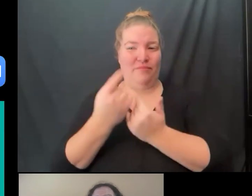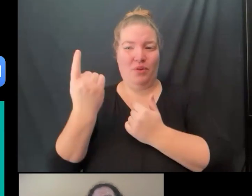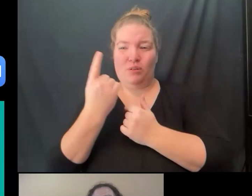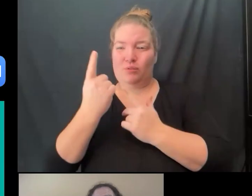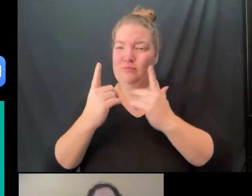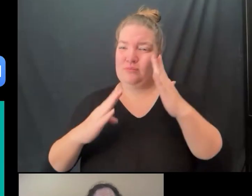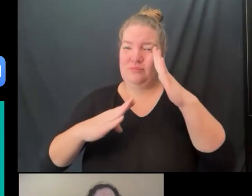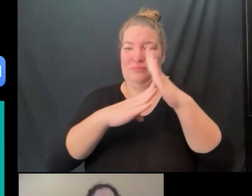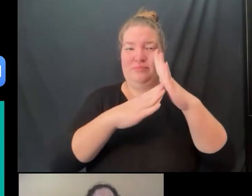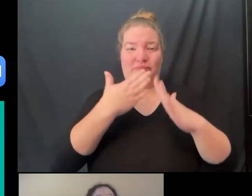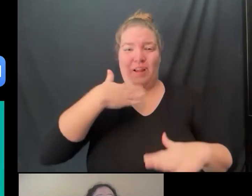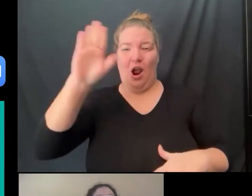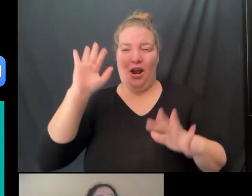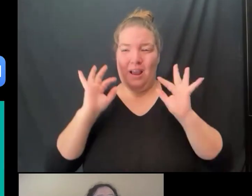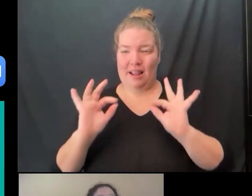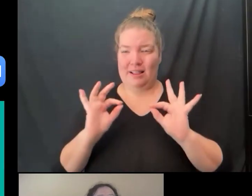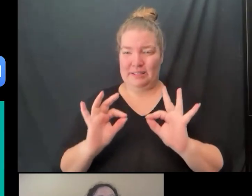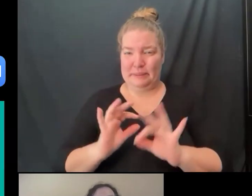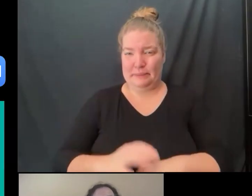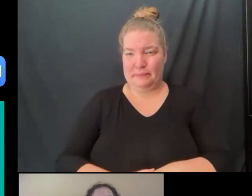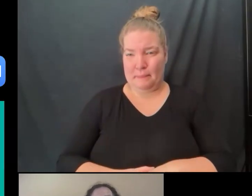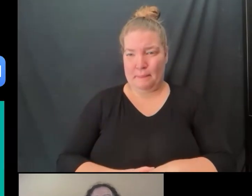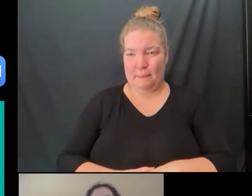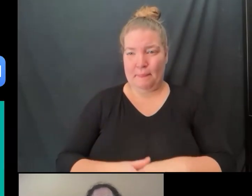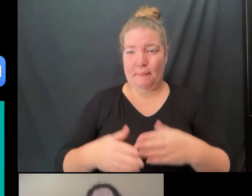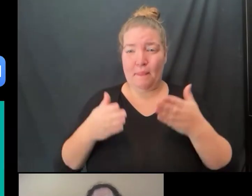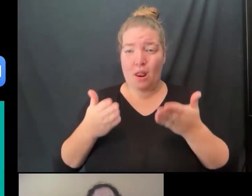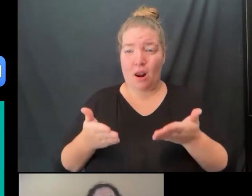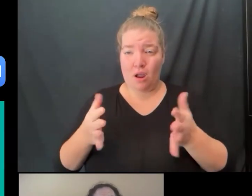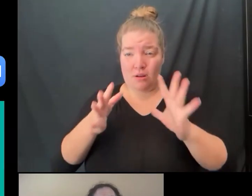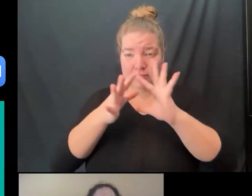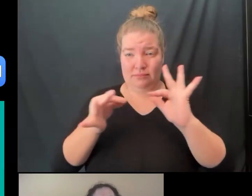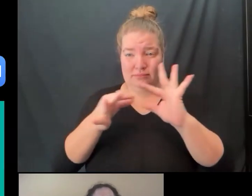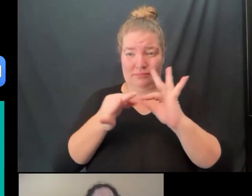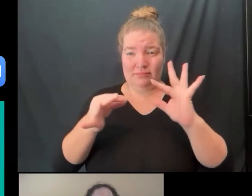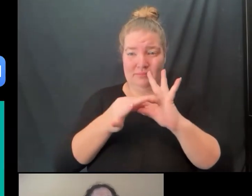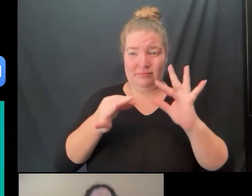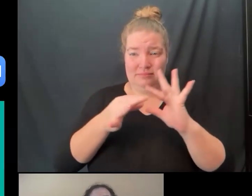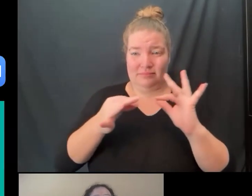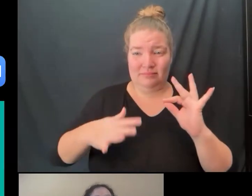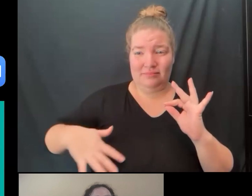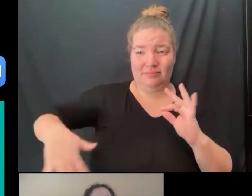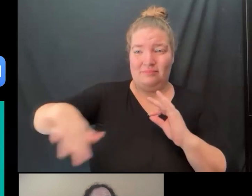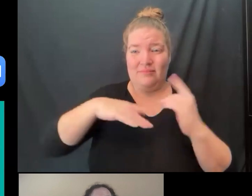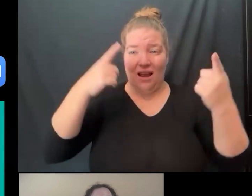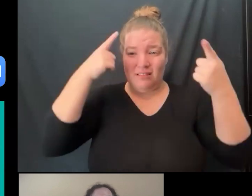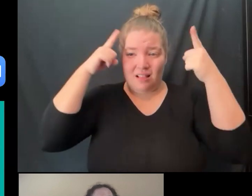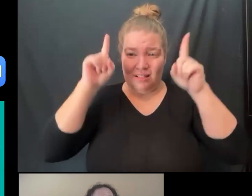rules for today. So worked hard to create an event that is accessible,